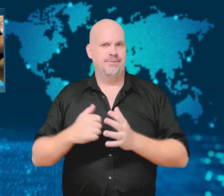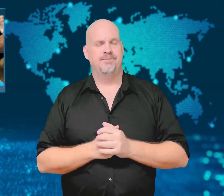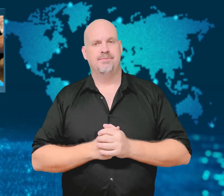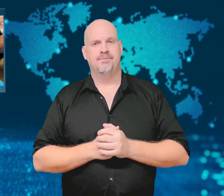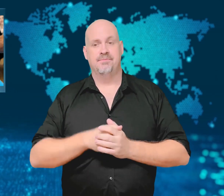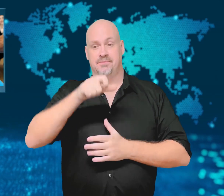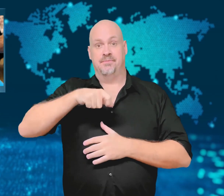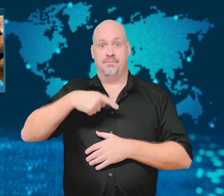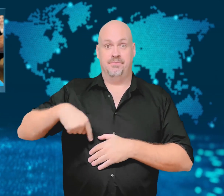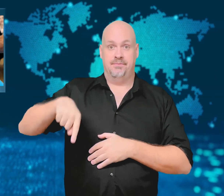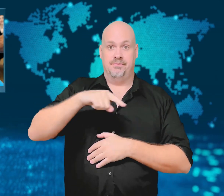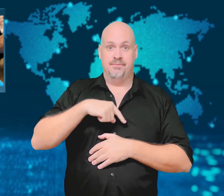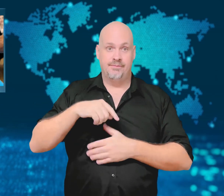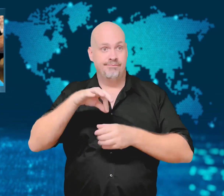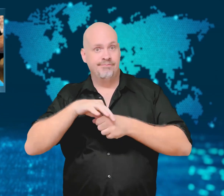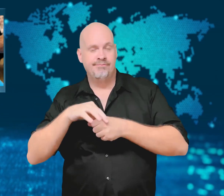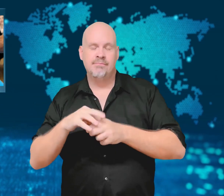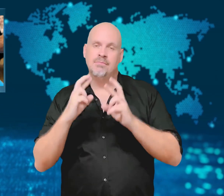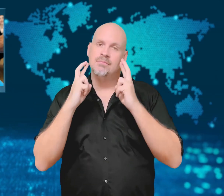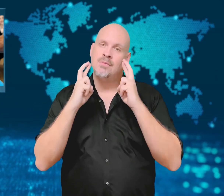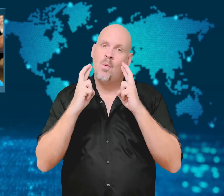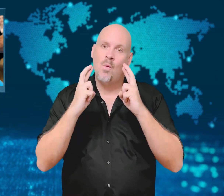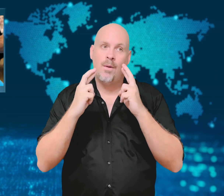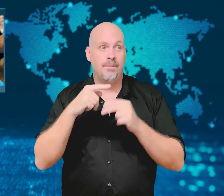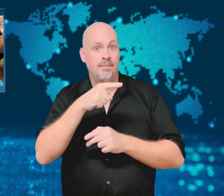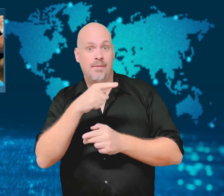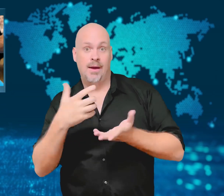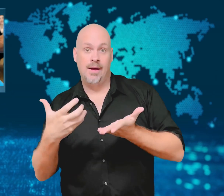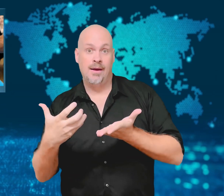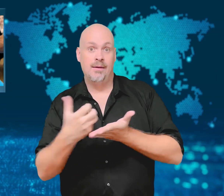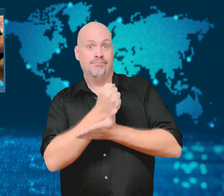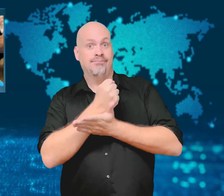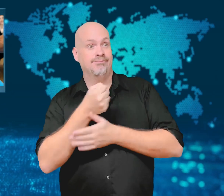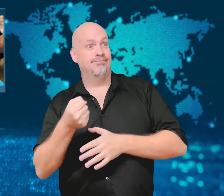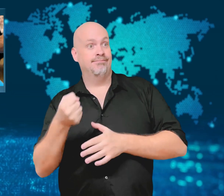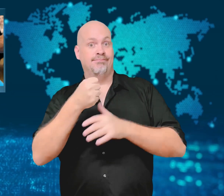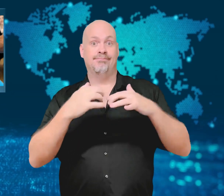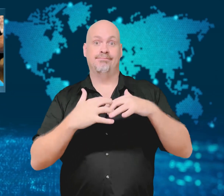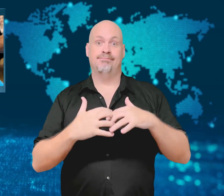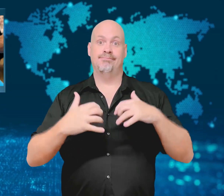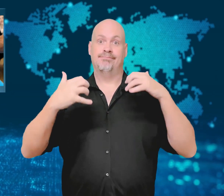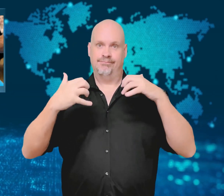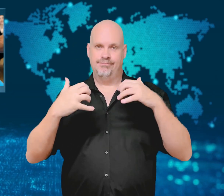a long stalemate in Israel's elections.